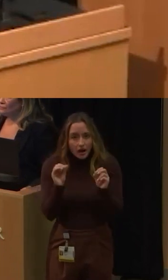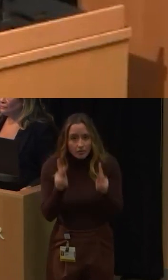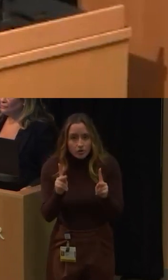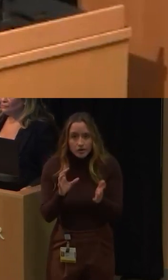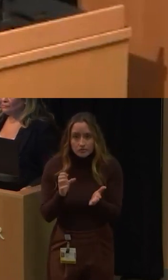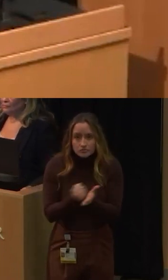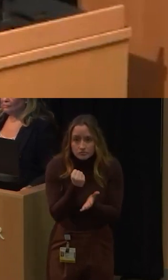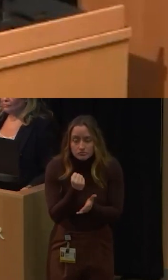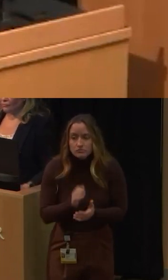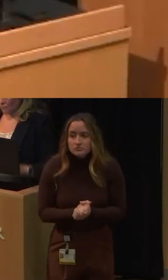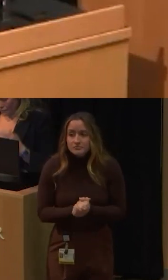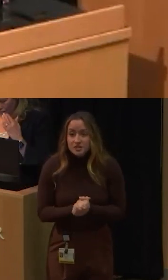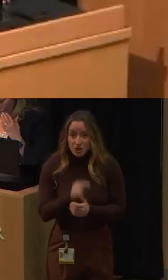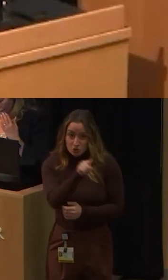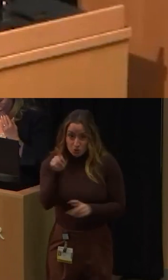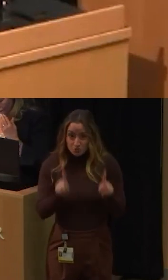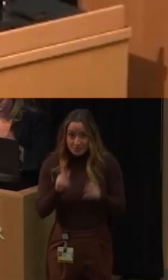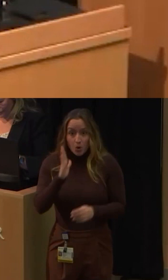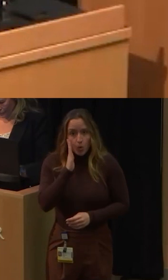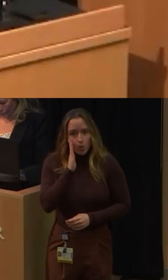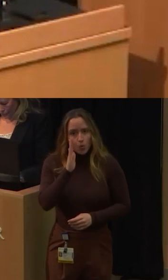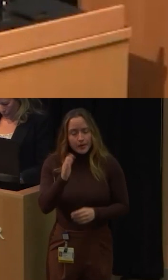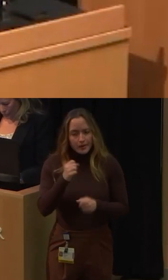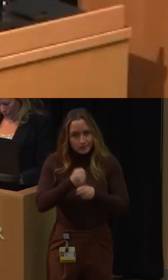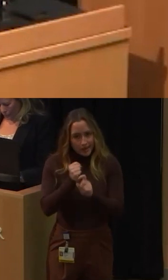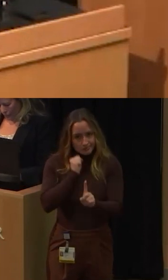that are going to be making a huge difference as we go forward.